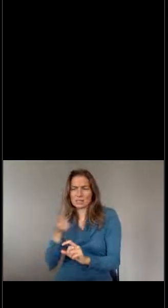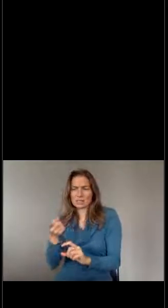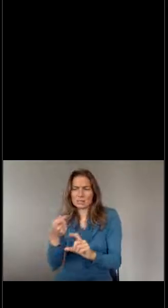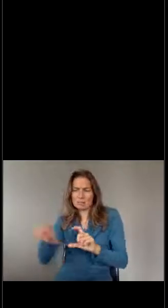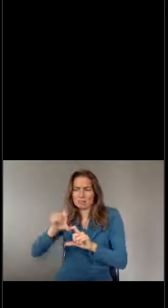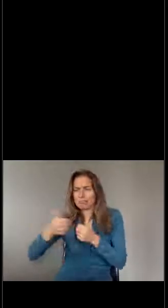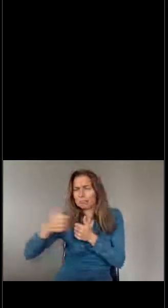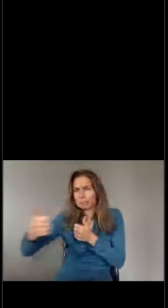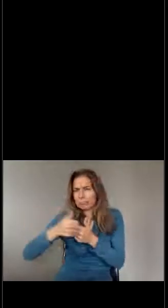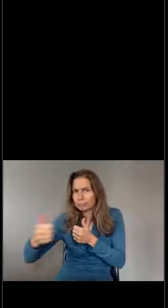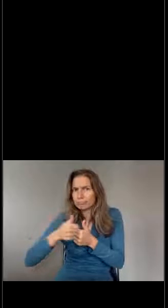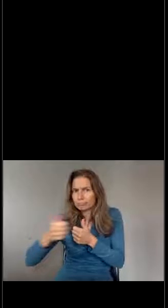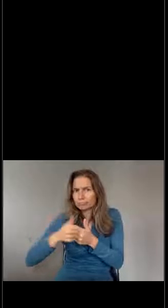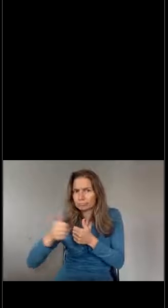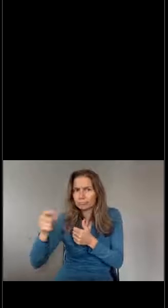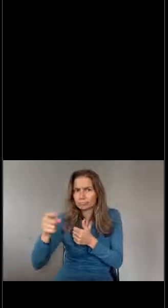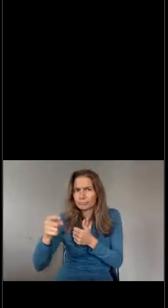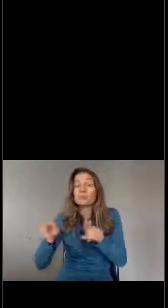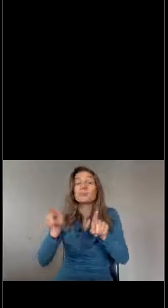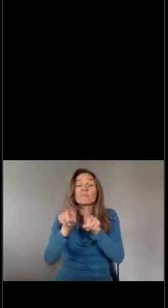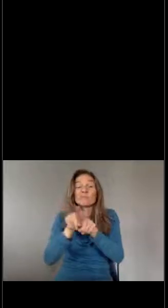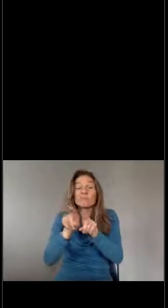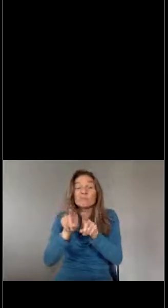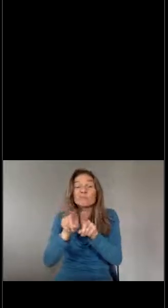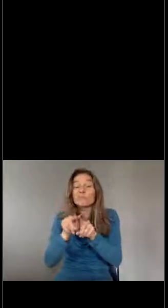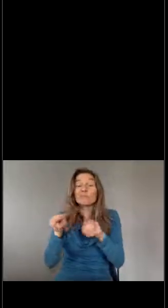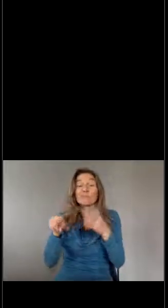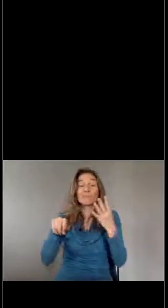of having to pay more for the same journey, for example,